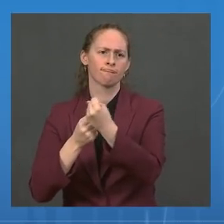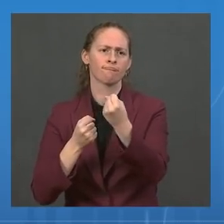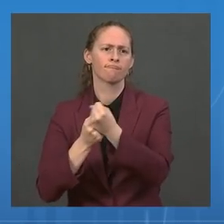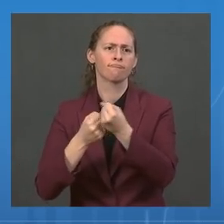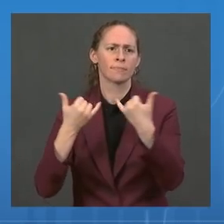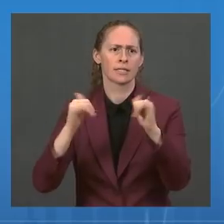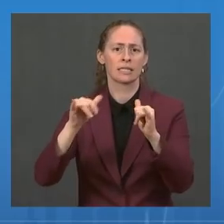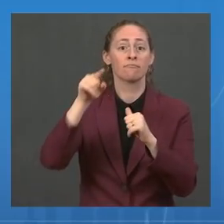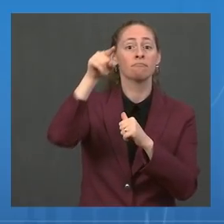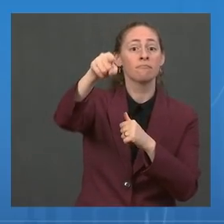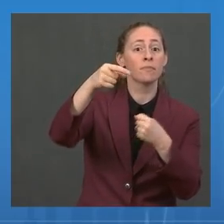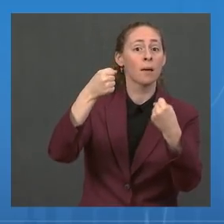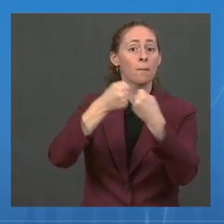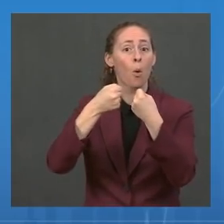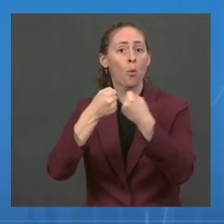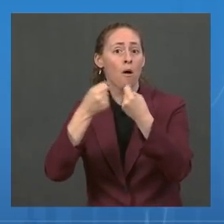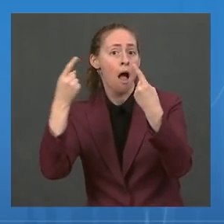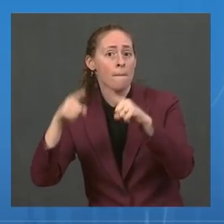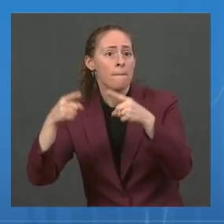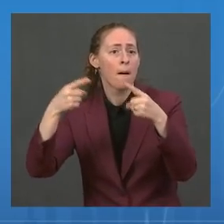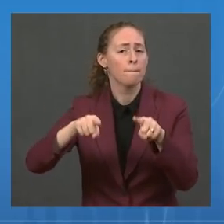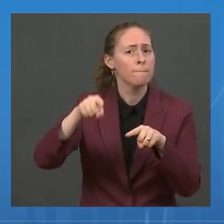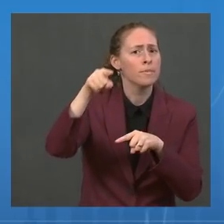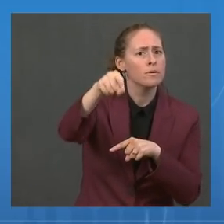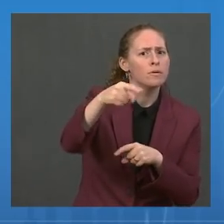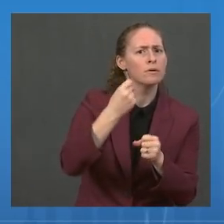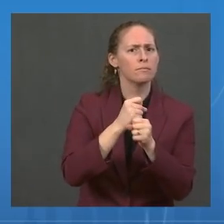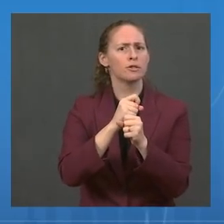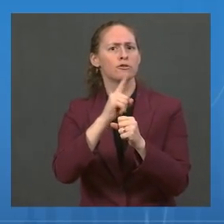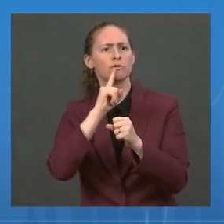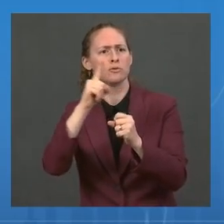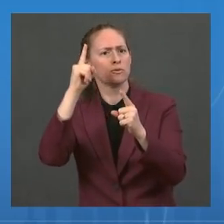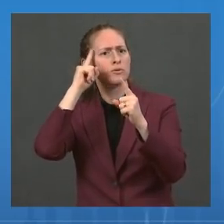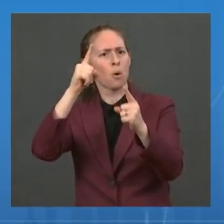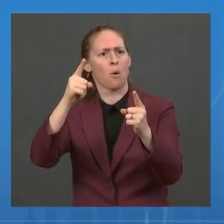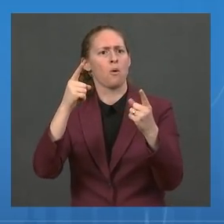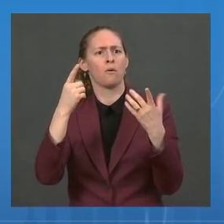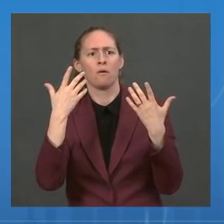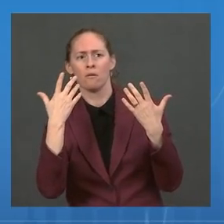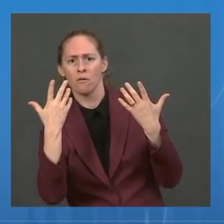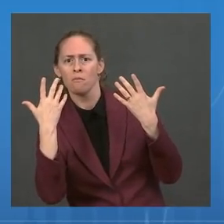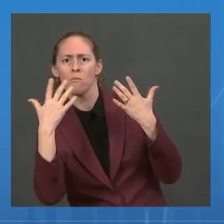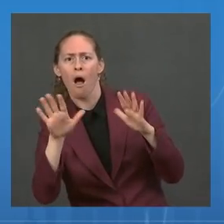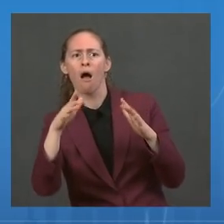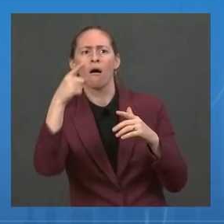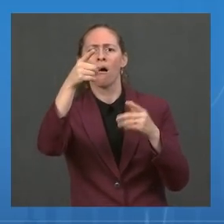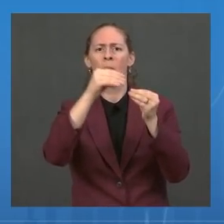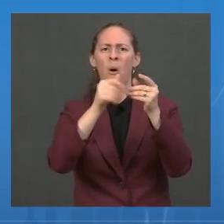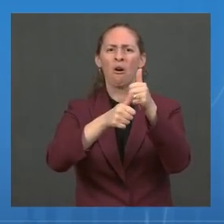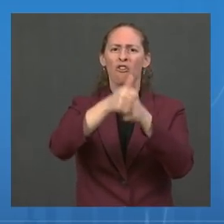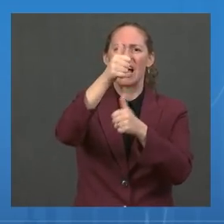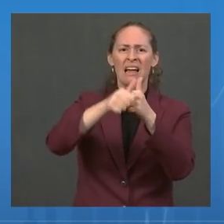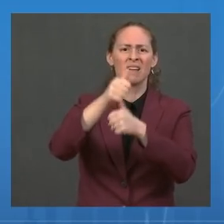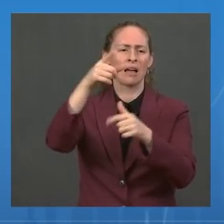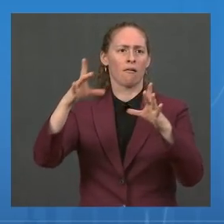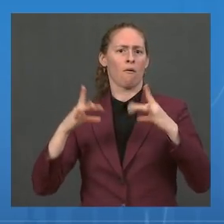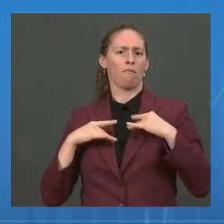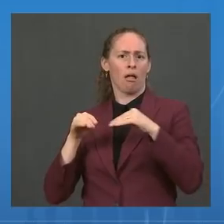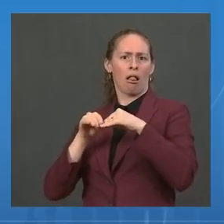to ensure and work towards decreasing public health and COVID transmission in these areas. Thank you.